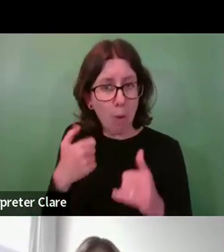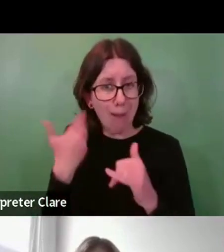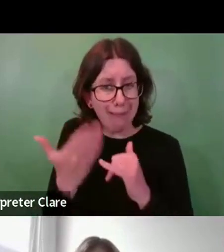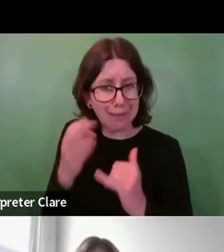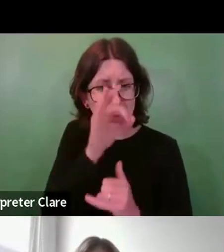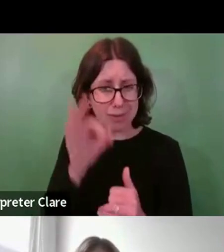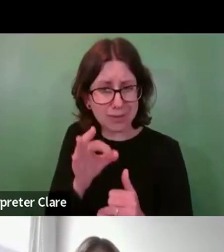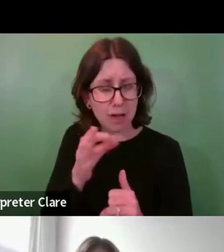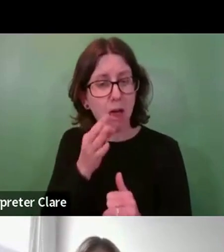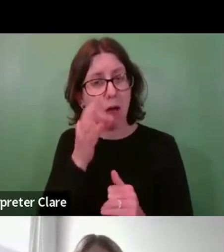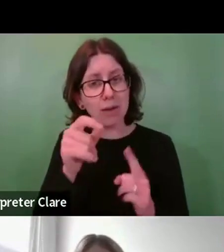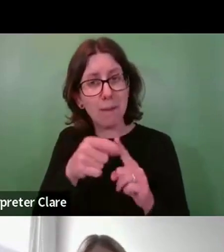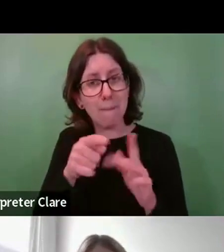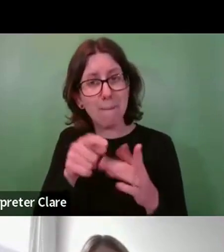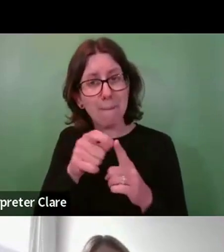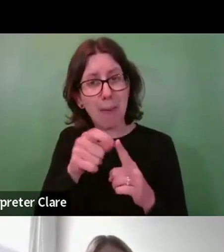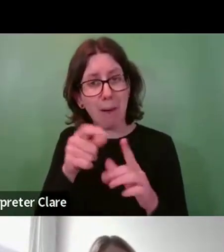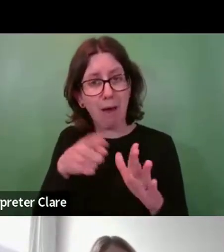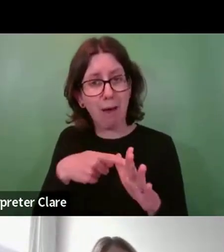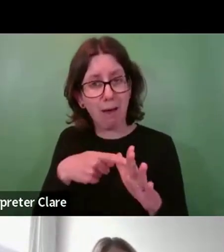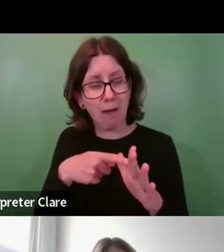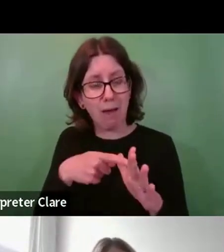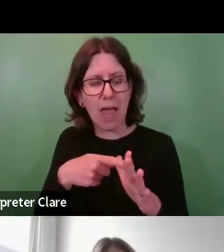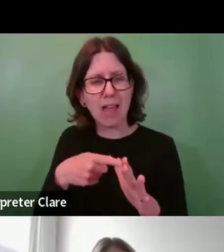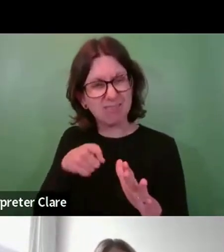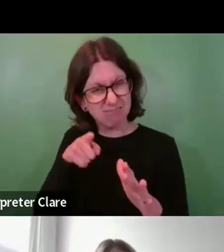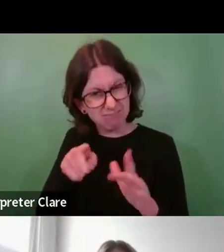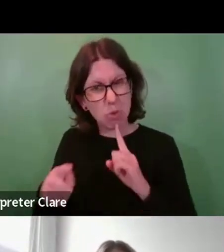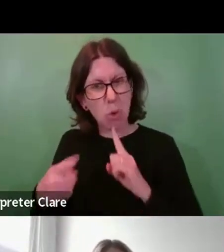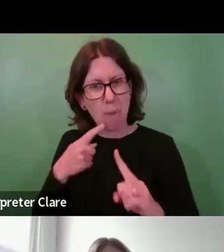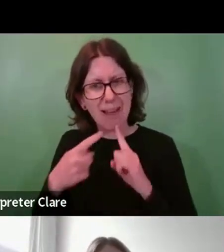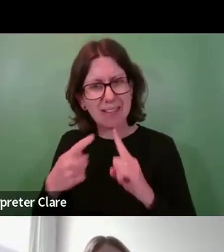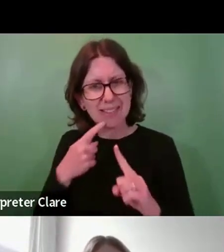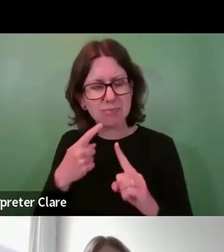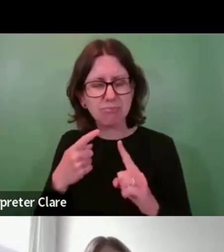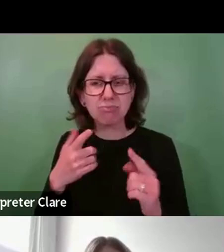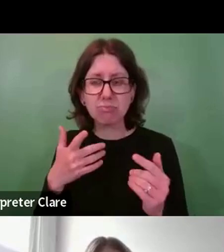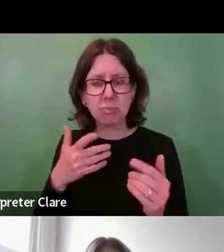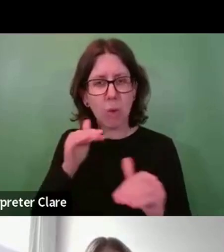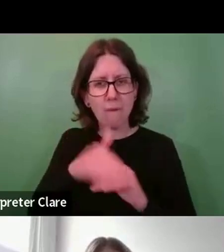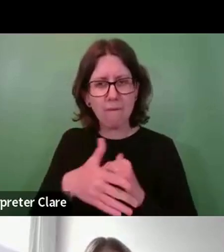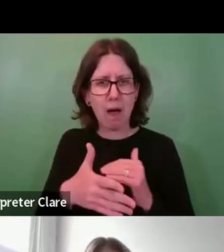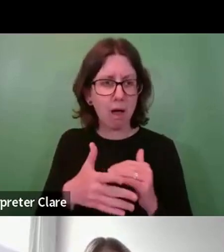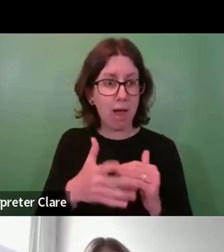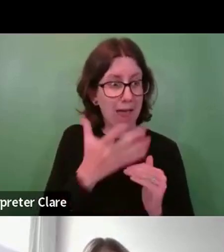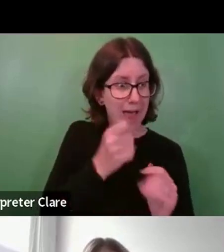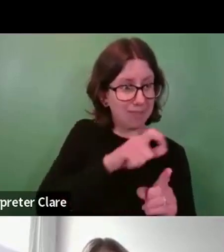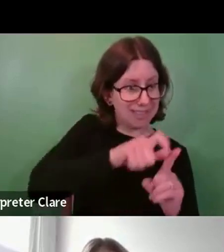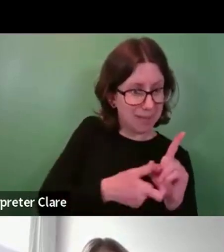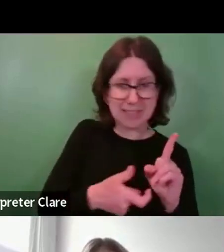just about kind of if you could comment on the balance of having a disability and taking on one of these roles and especially if you're